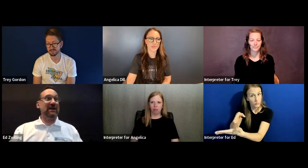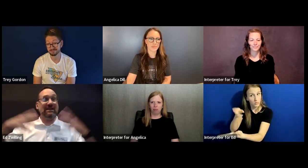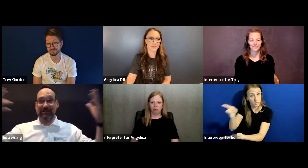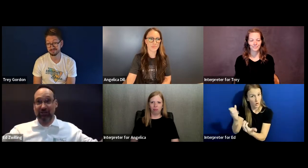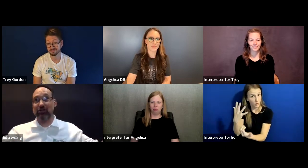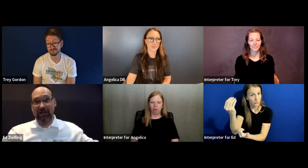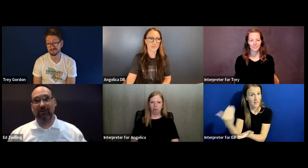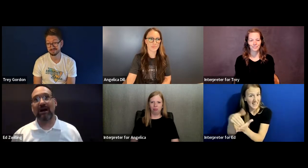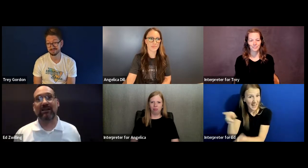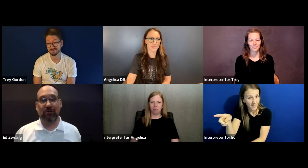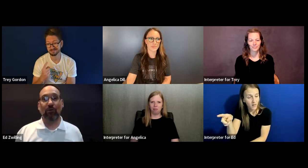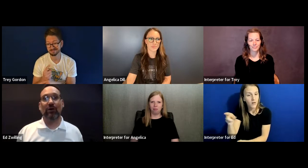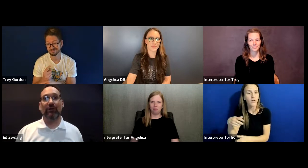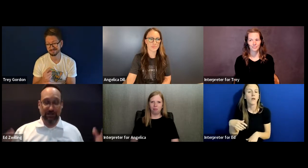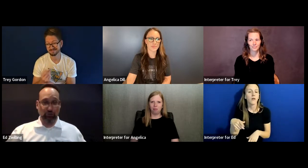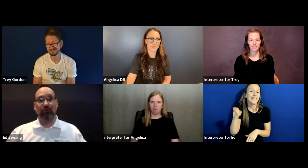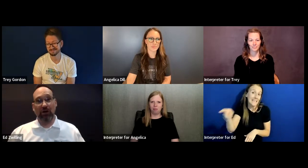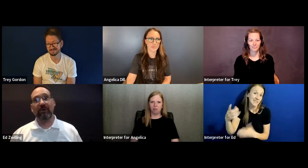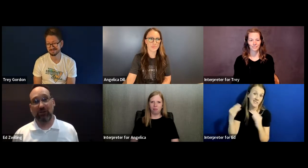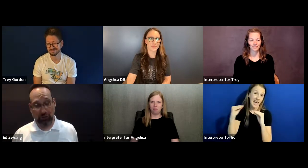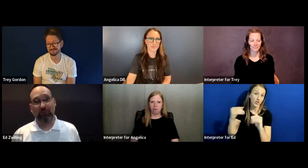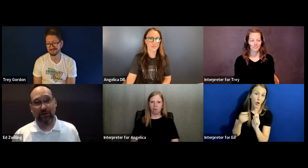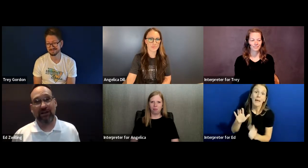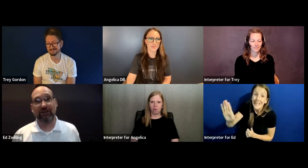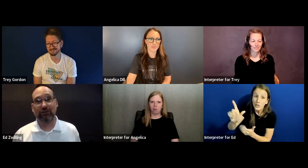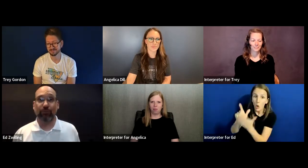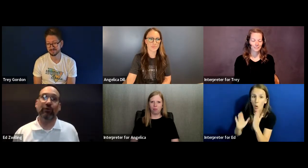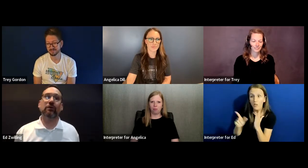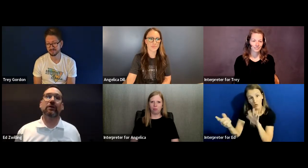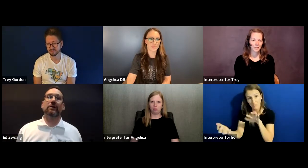he's educated by his own lawyer that he screwed up and he should have provided an interpreter